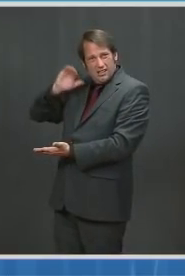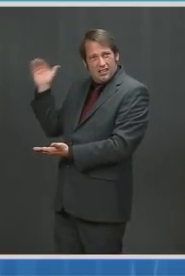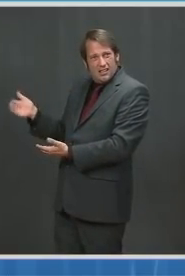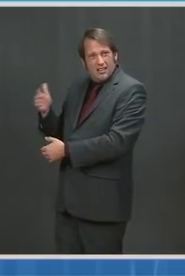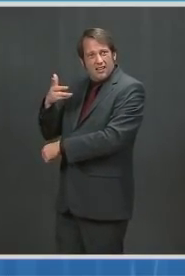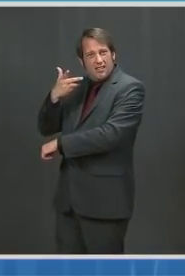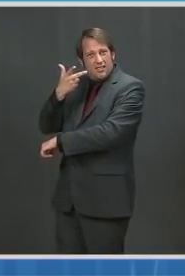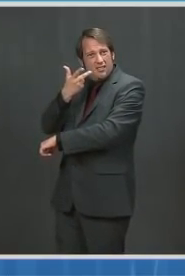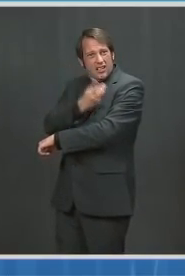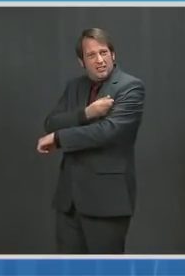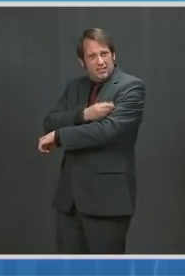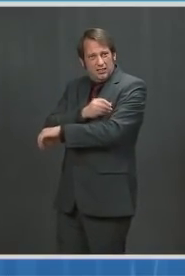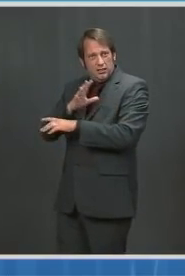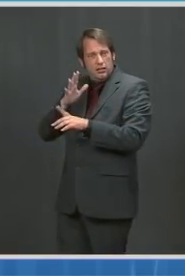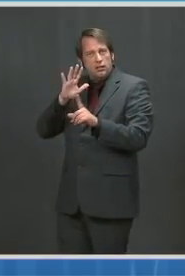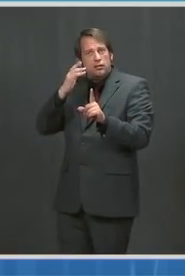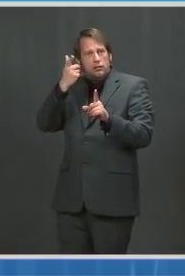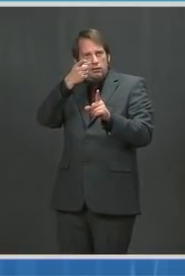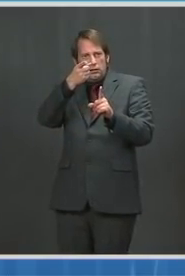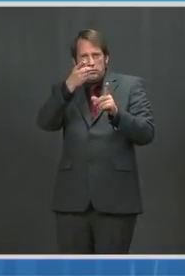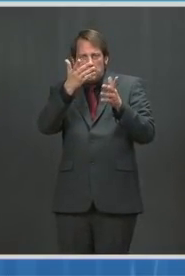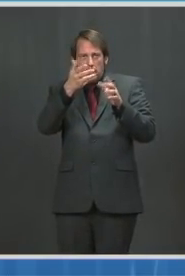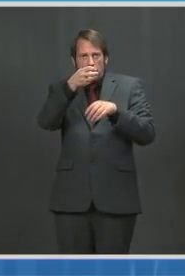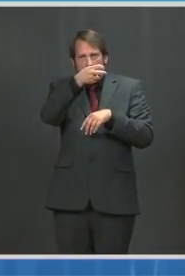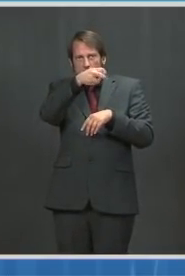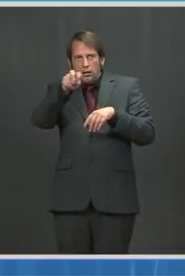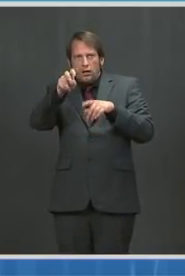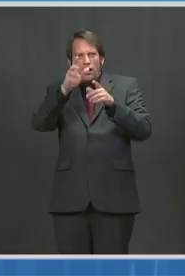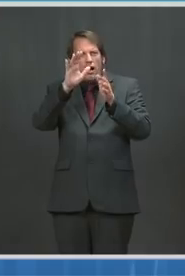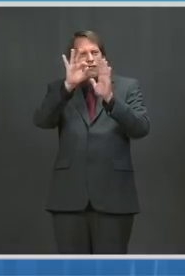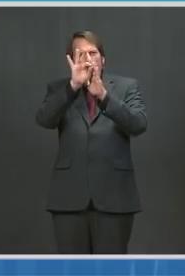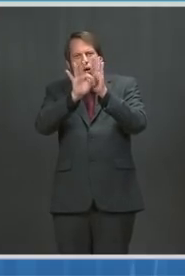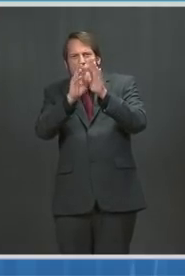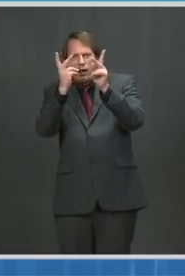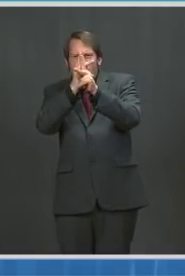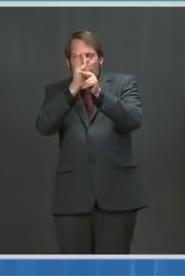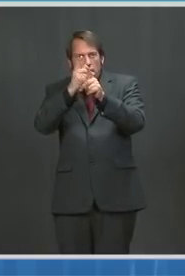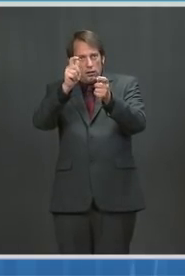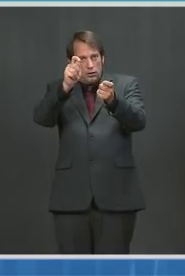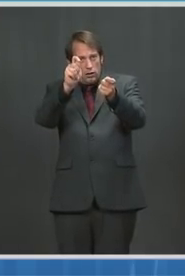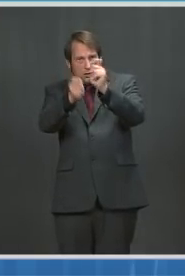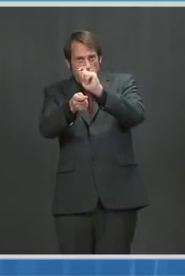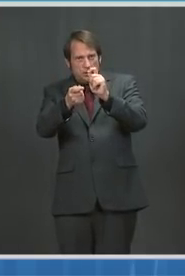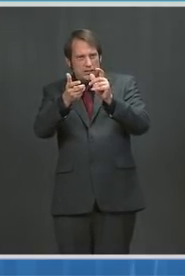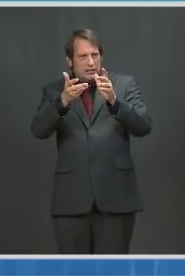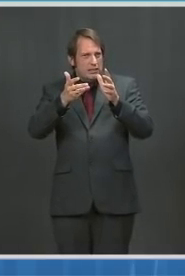you know, targeting specifically the J&J vaccines? Just really any change in approach to respond